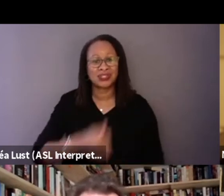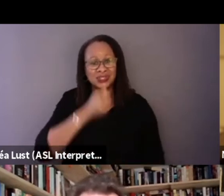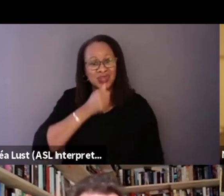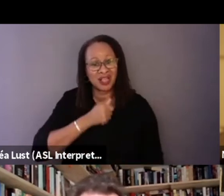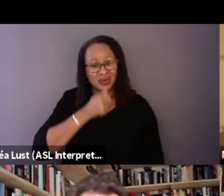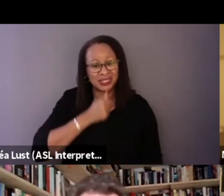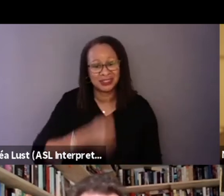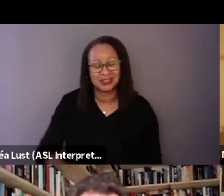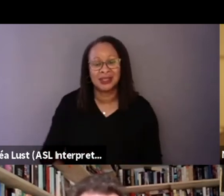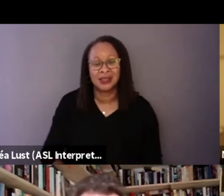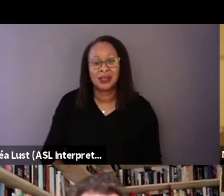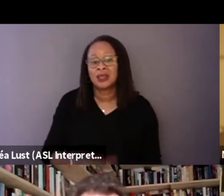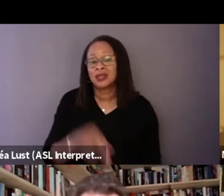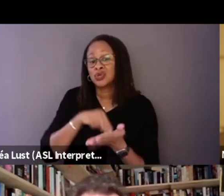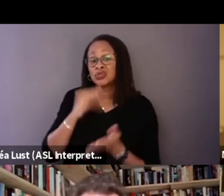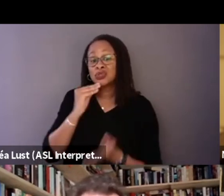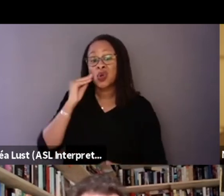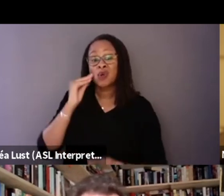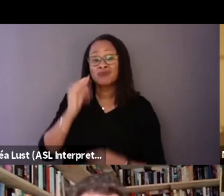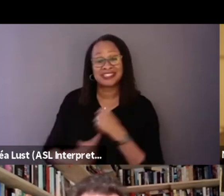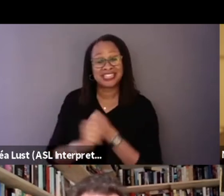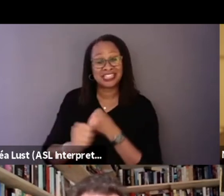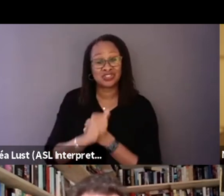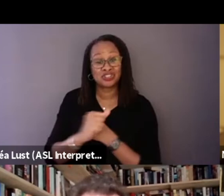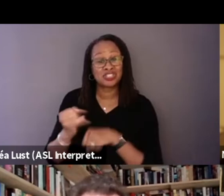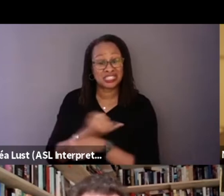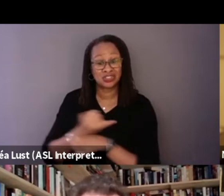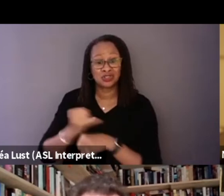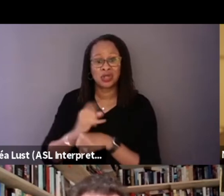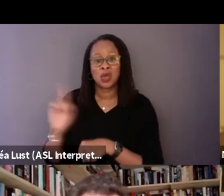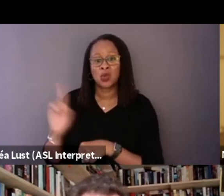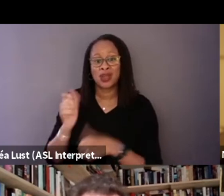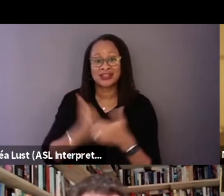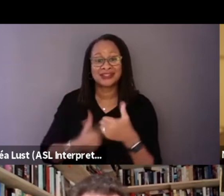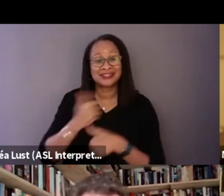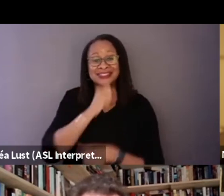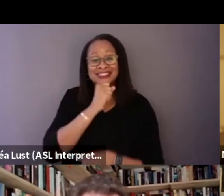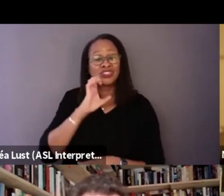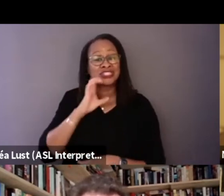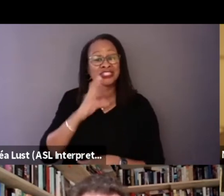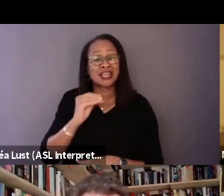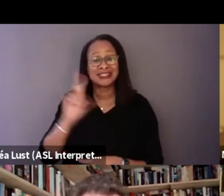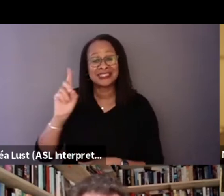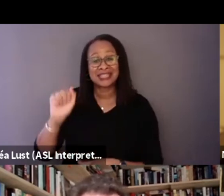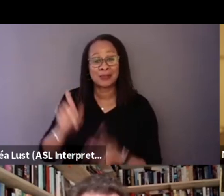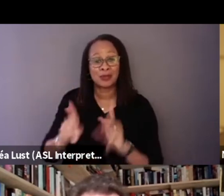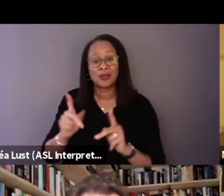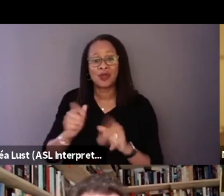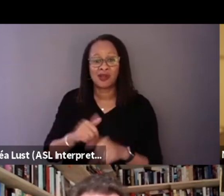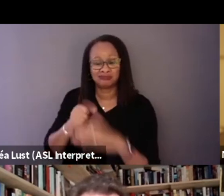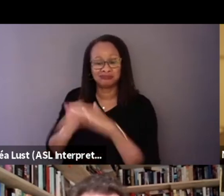Nursing homes are dangerous institutions where seniors and disabled people are merely warehoused.